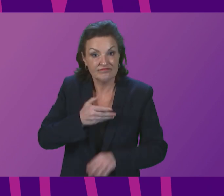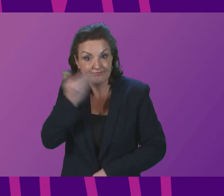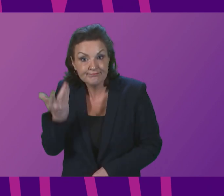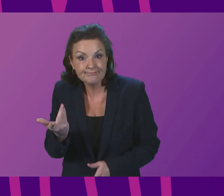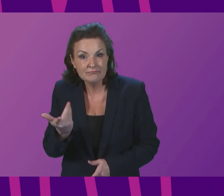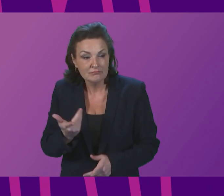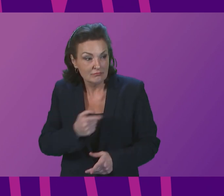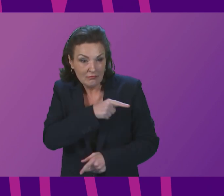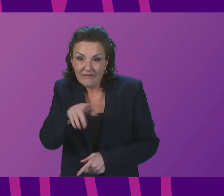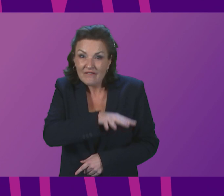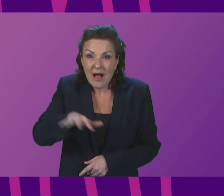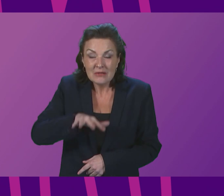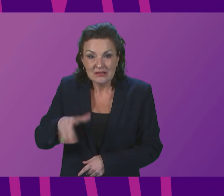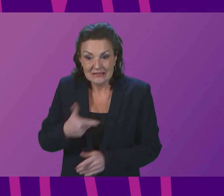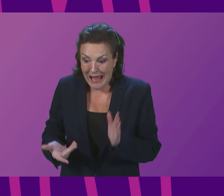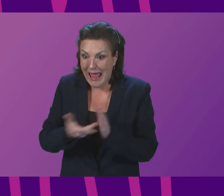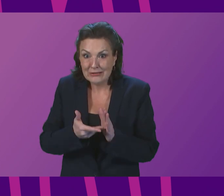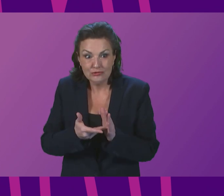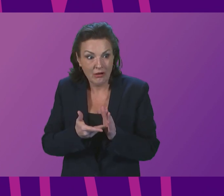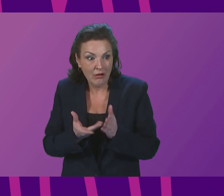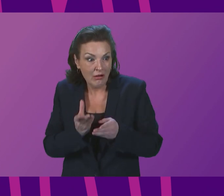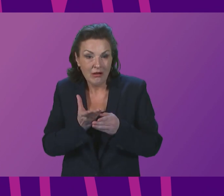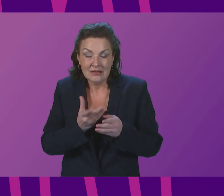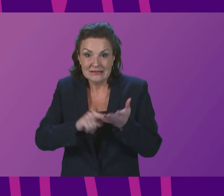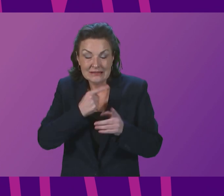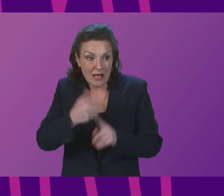He must have been taking lessons on missed opportunities from the First Minister.